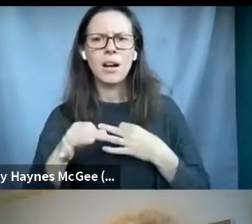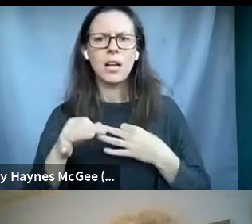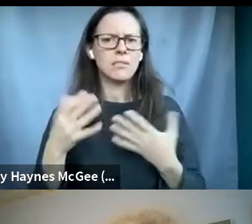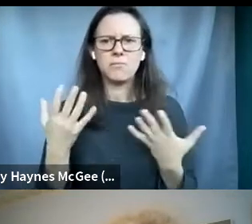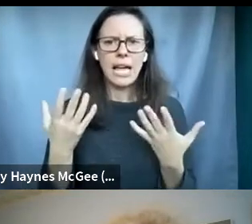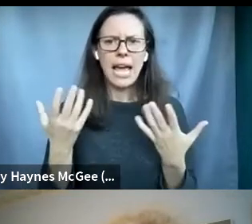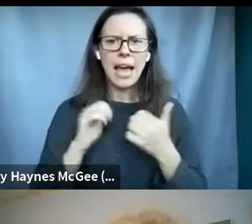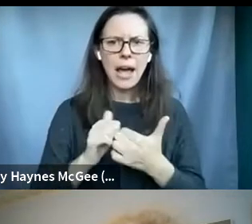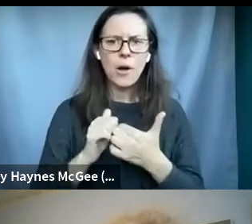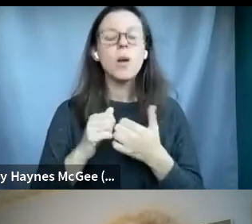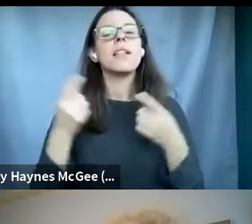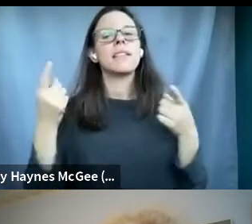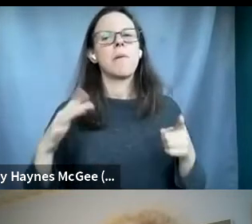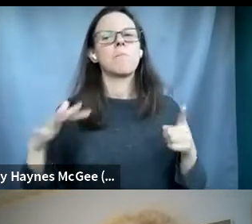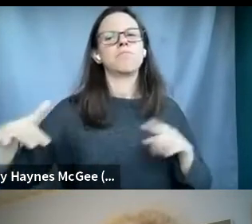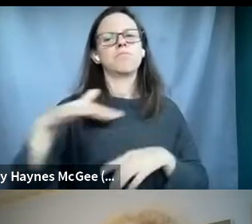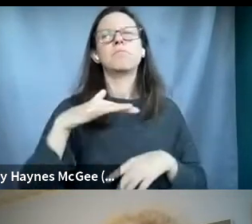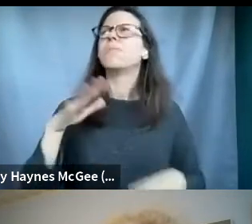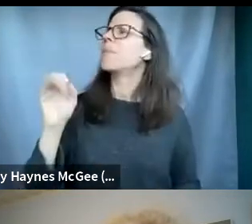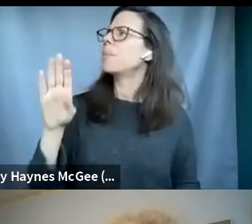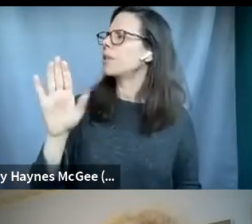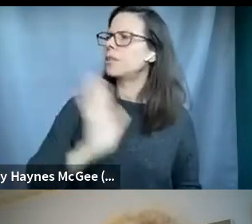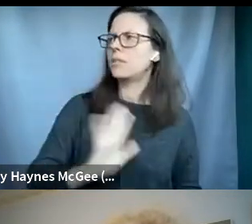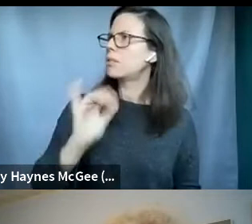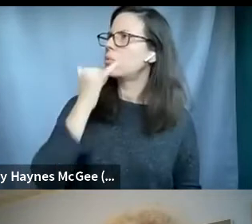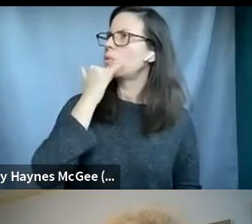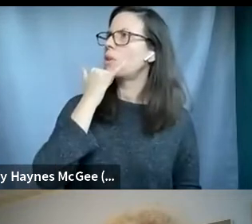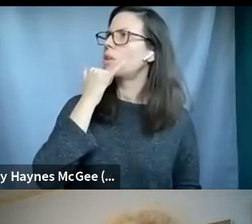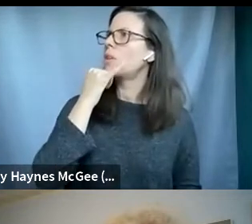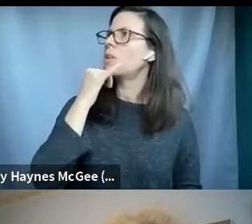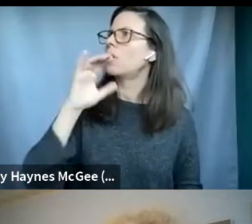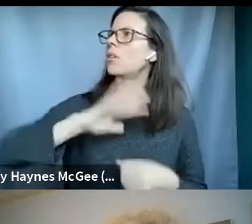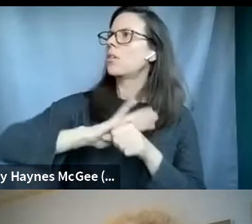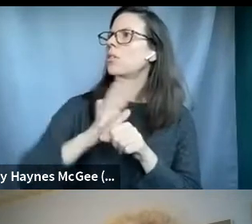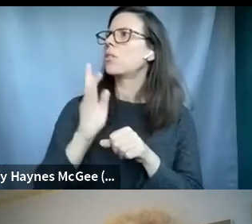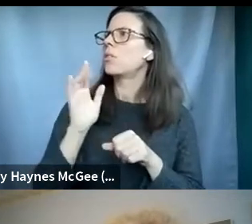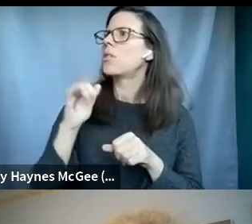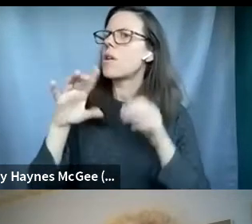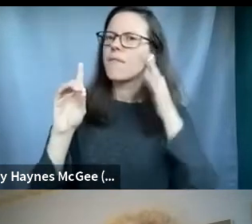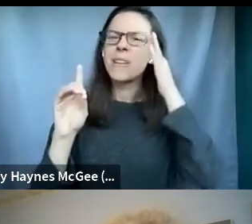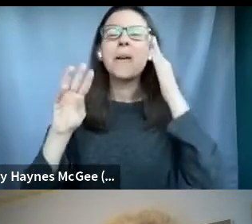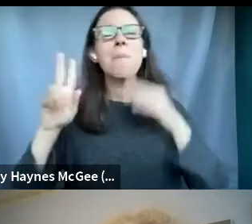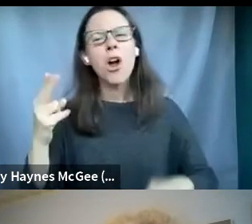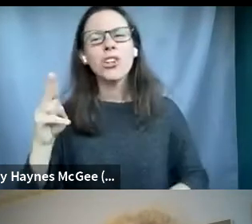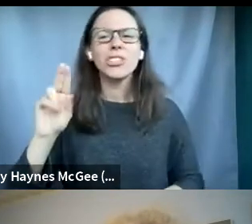So, he this happened around February well, no, not February, because COVID happened then. So around March, April, we started to make these decisions.